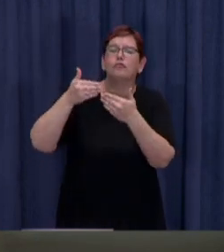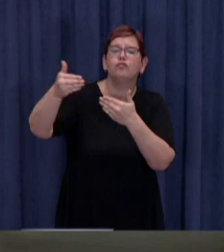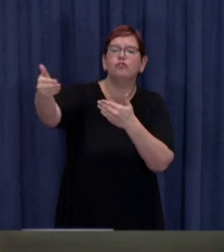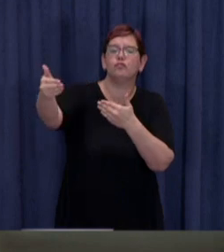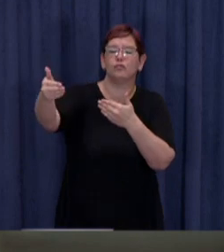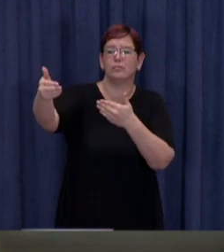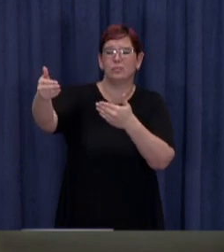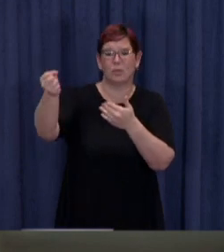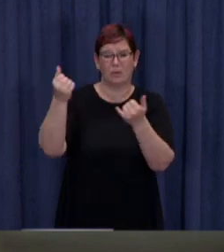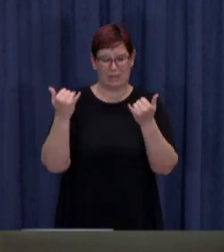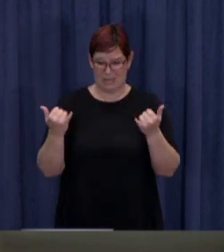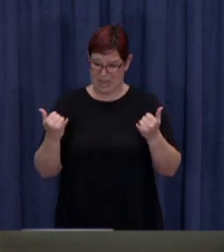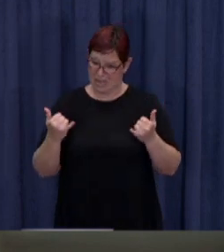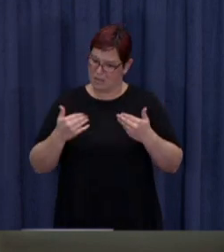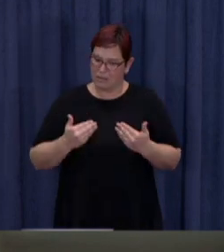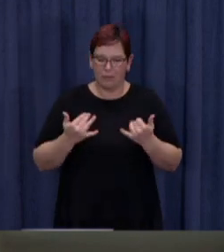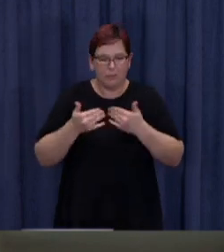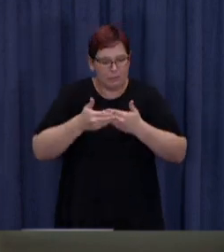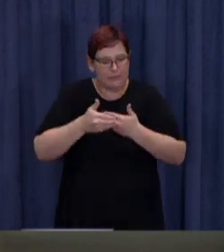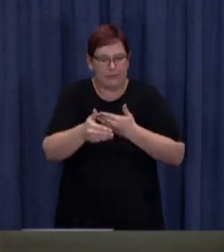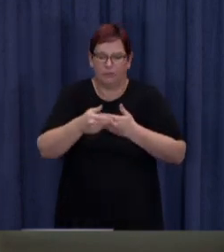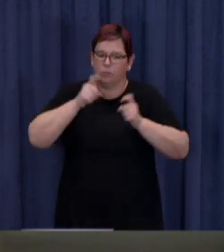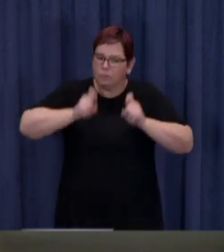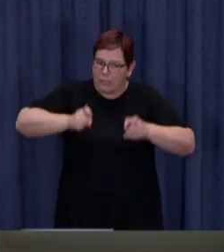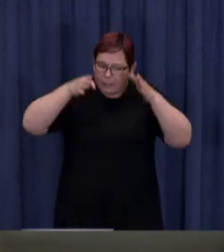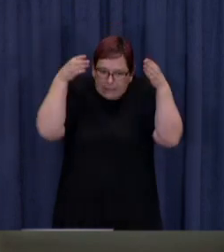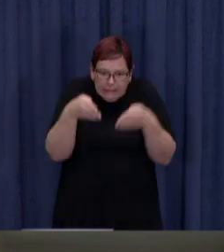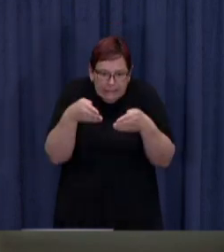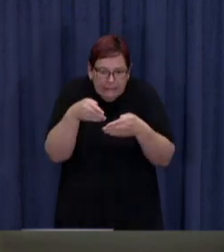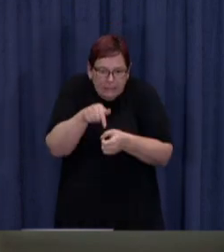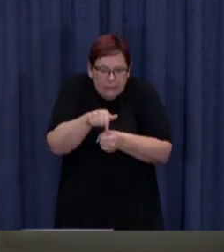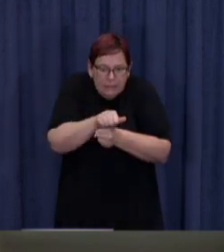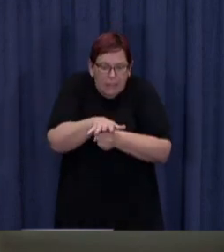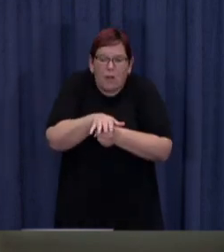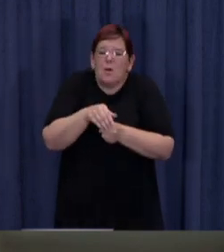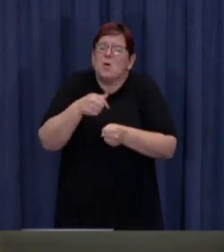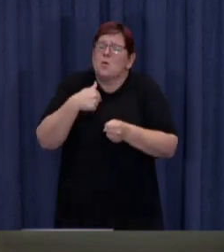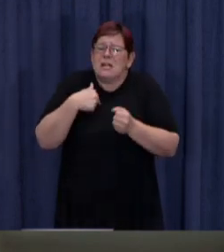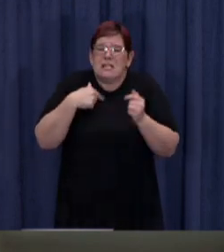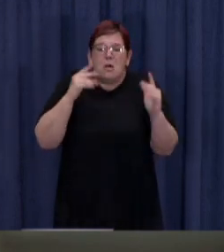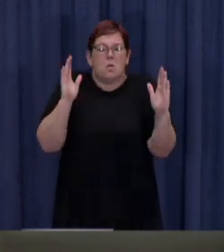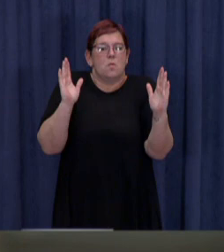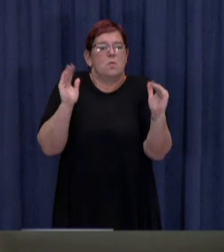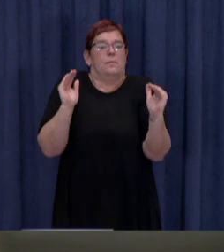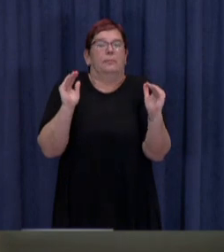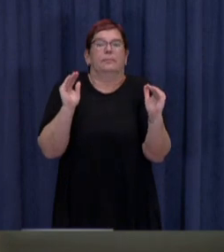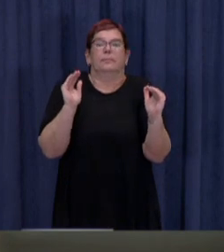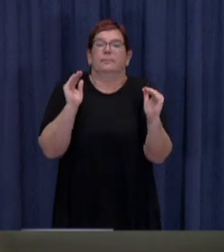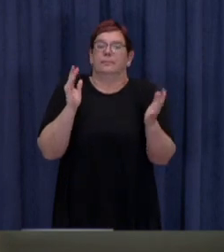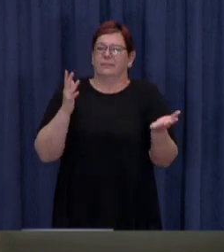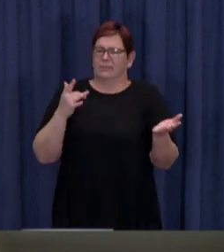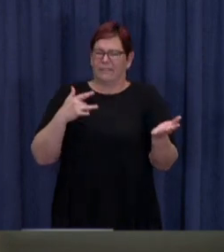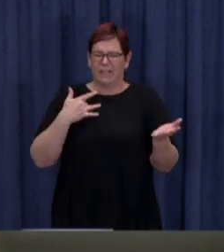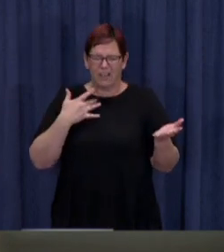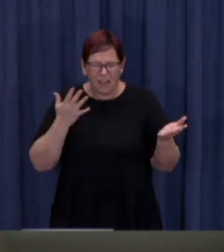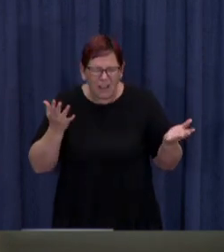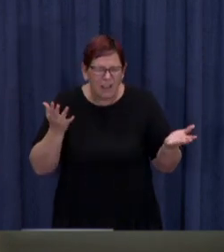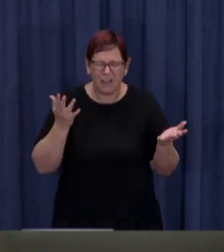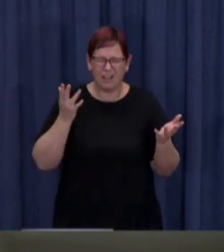that I offer some hope offer some hope because I think people increasingly are feeling quite hopeless about all this